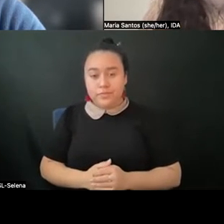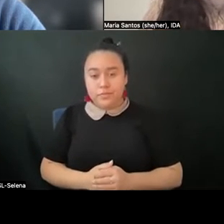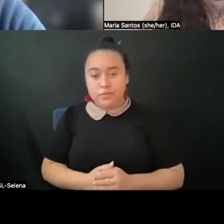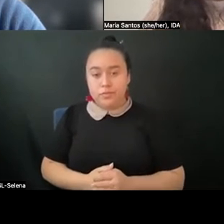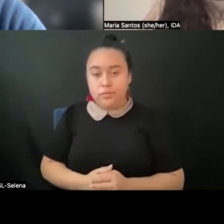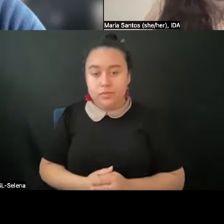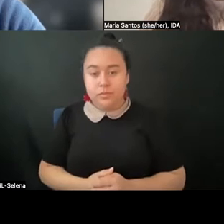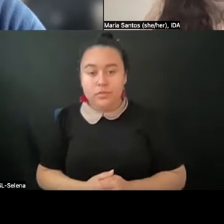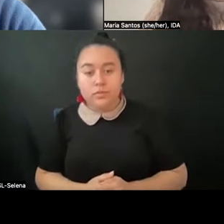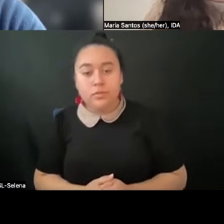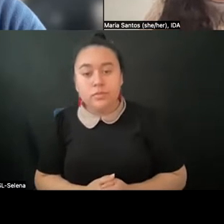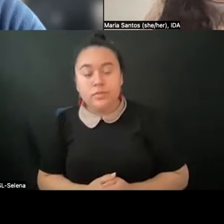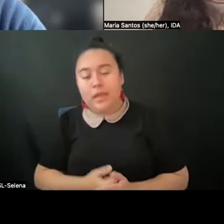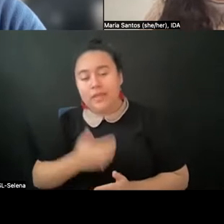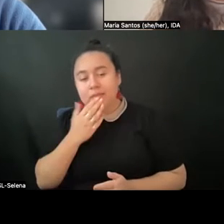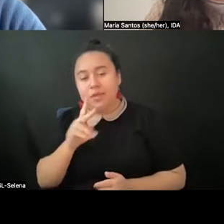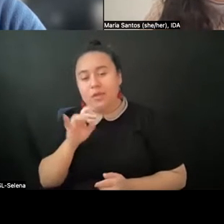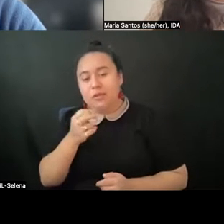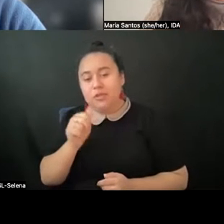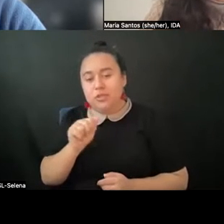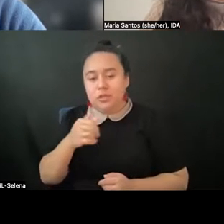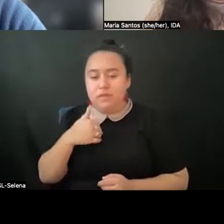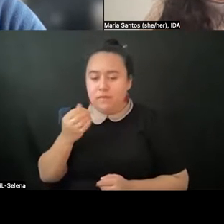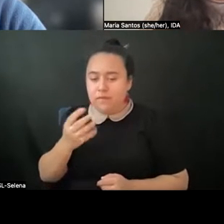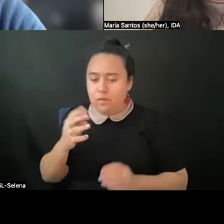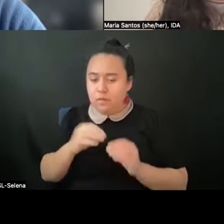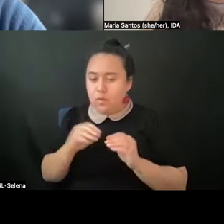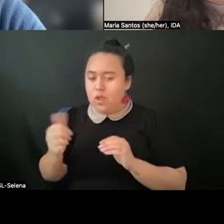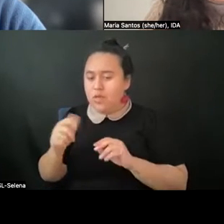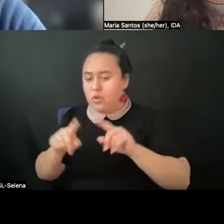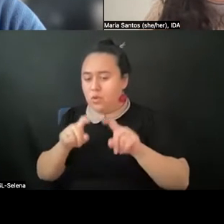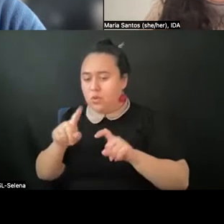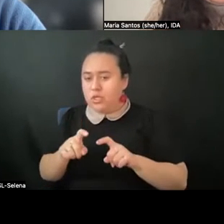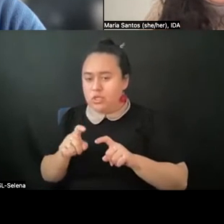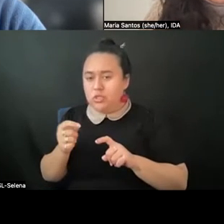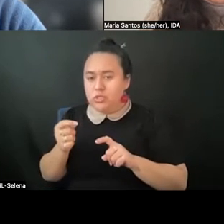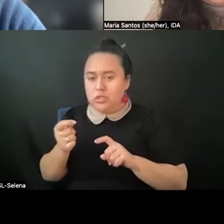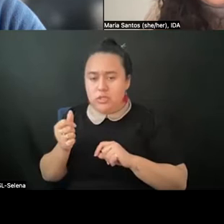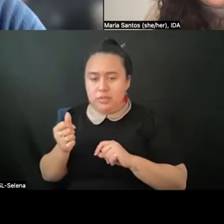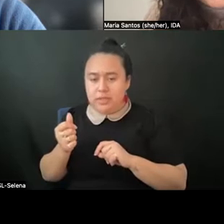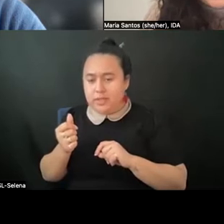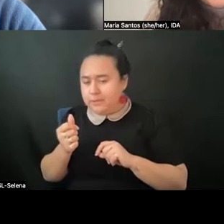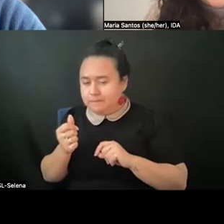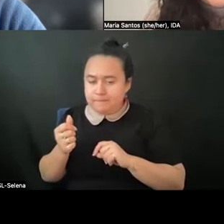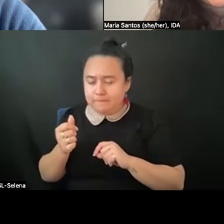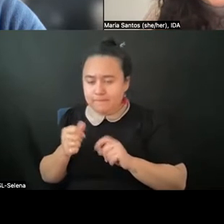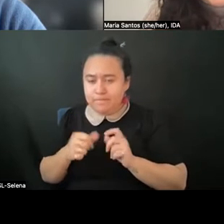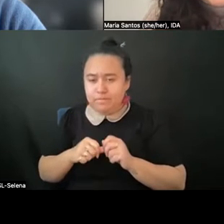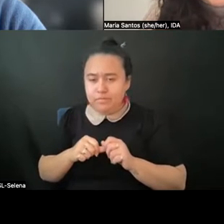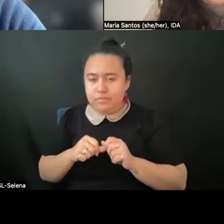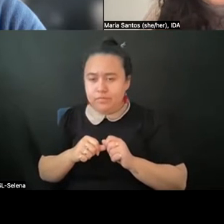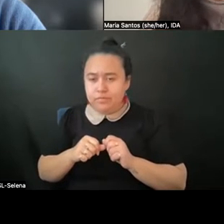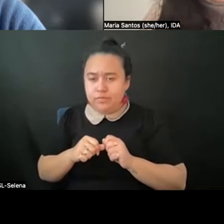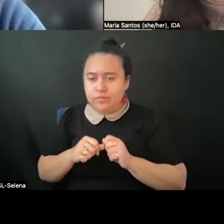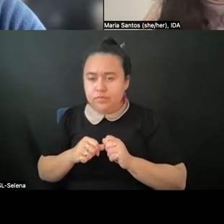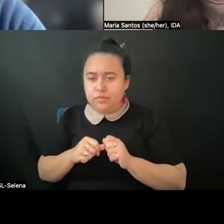We have a few more other questions that are a bit specific to these filmmakers.